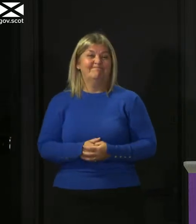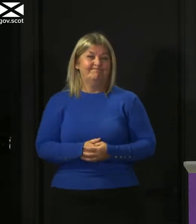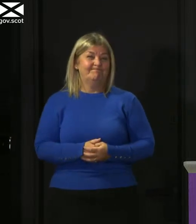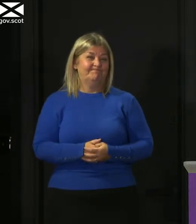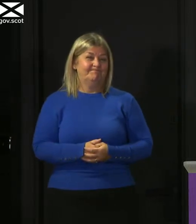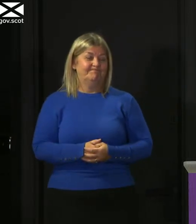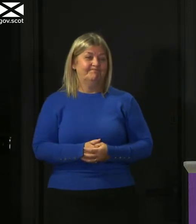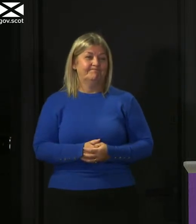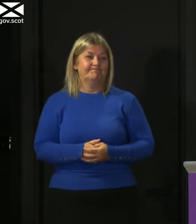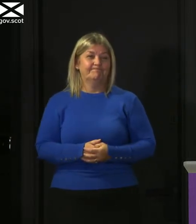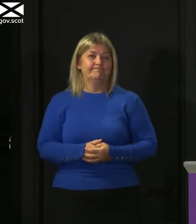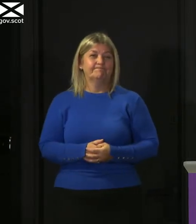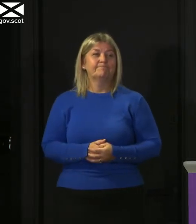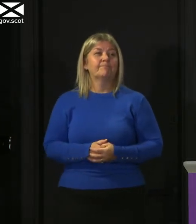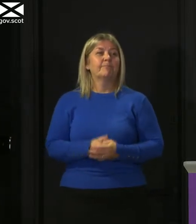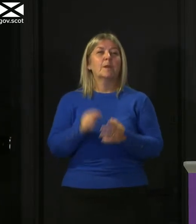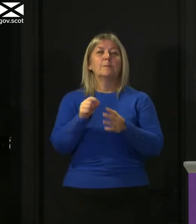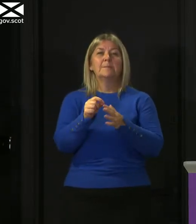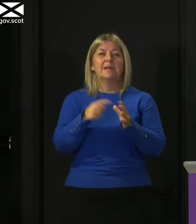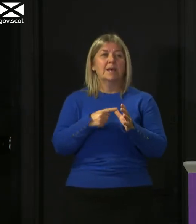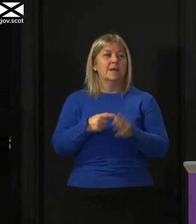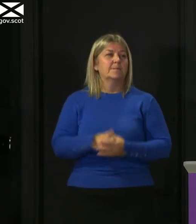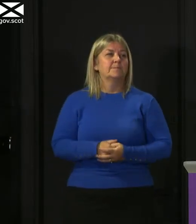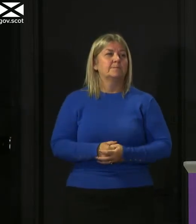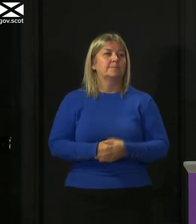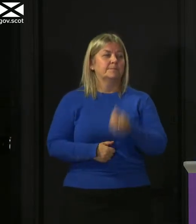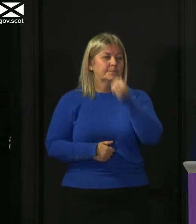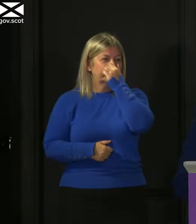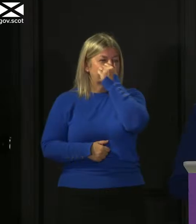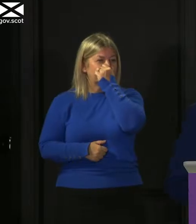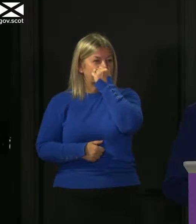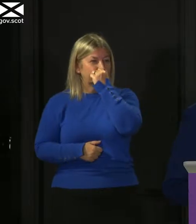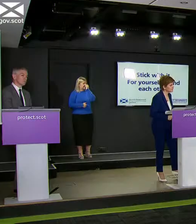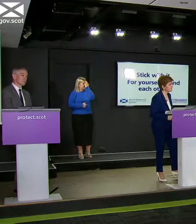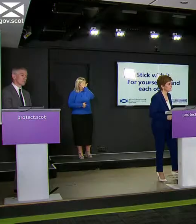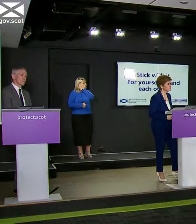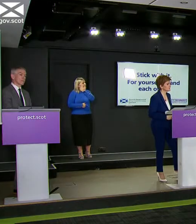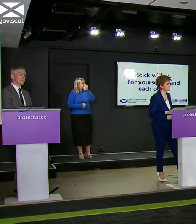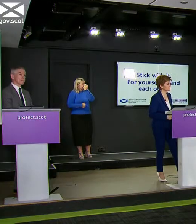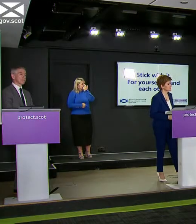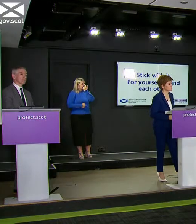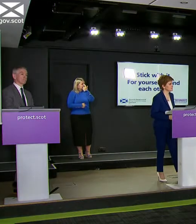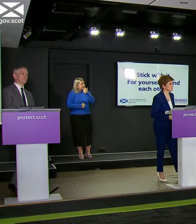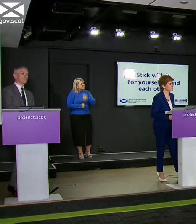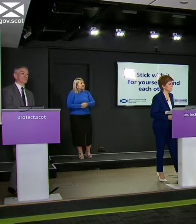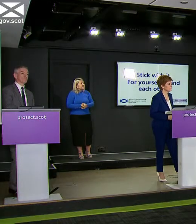Katrine Bussey from PA. Hello First Minister. I wanted to